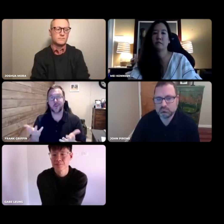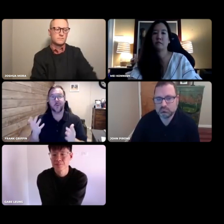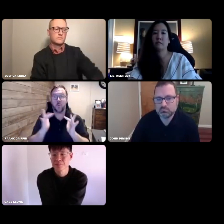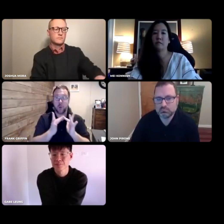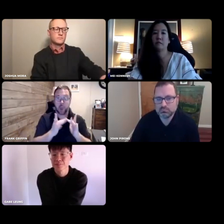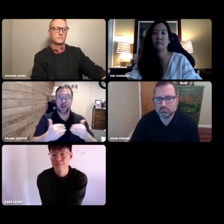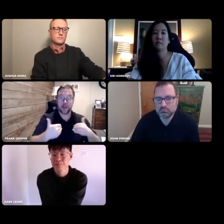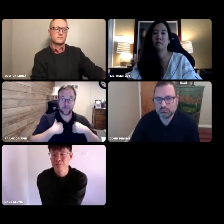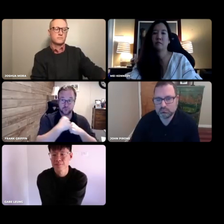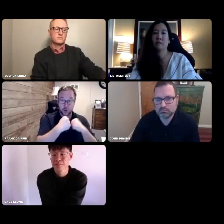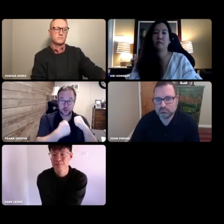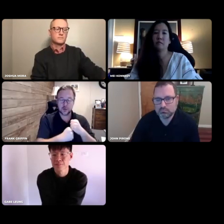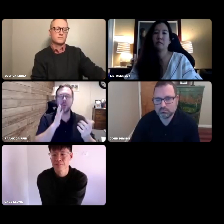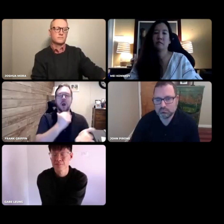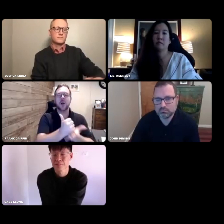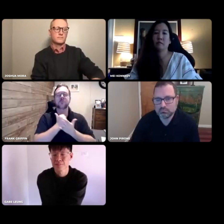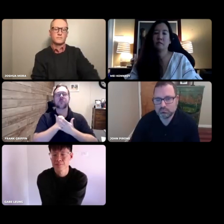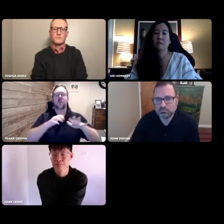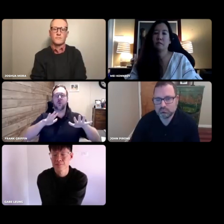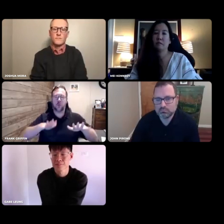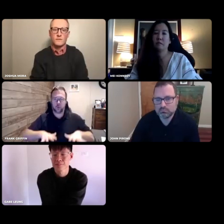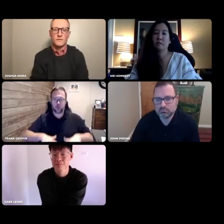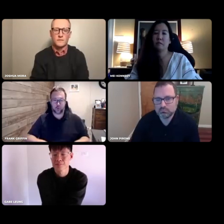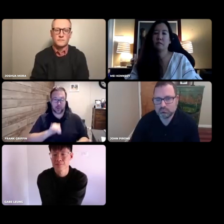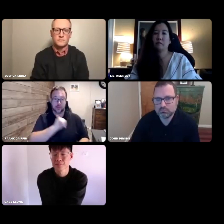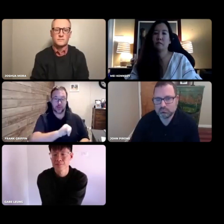Right now, there's NO sense of structure.